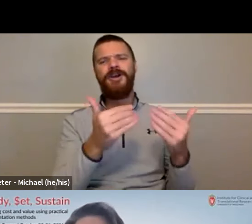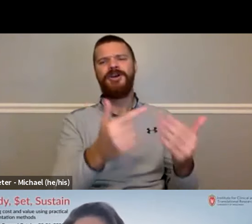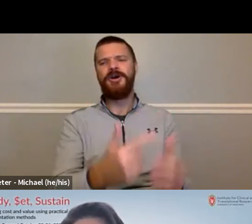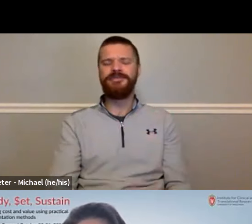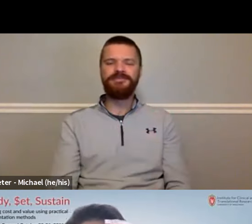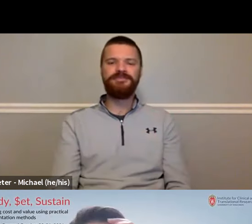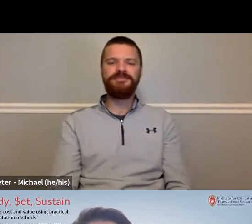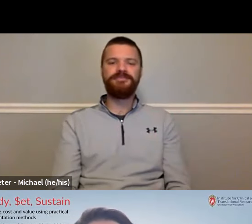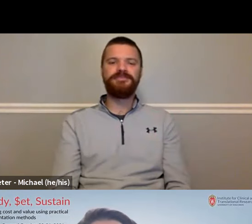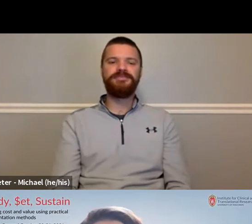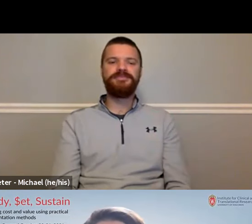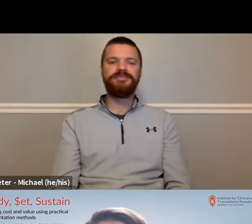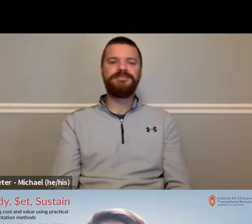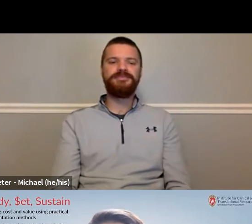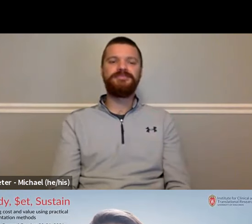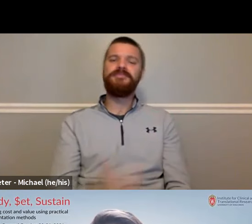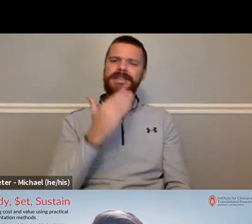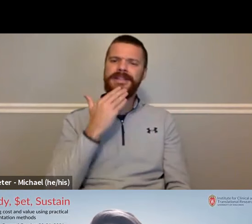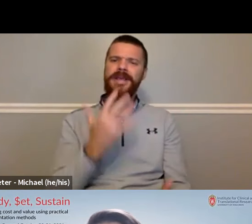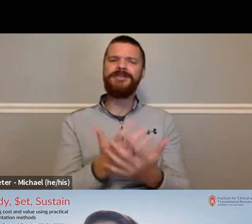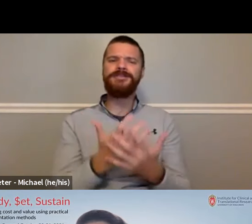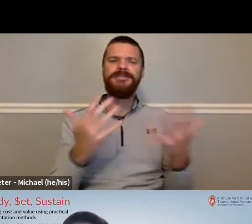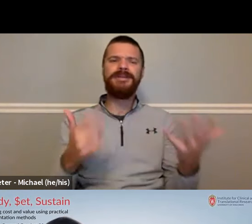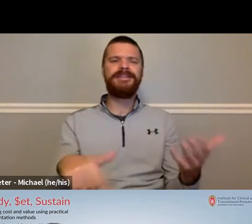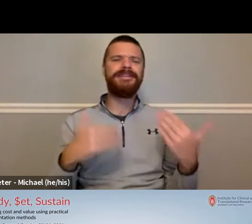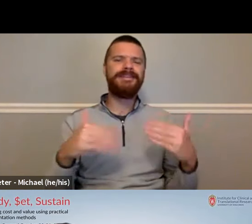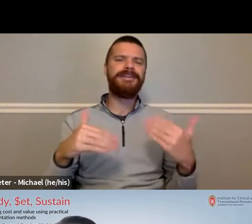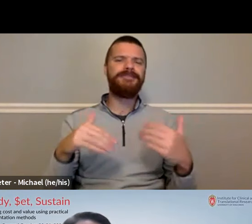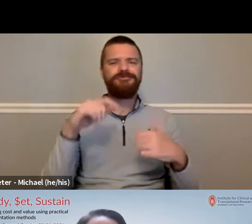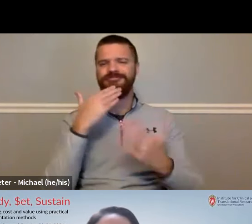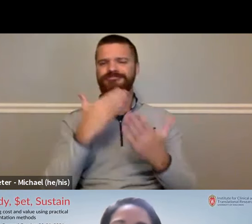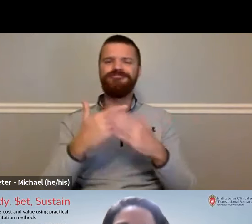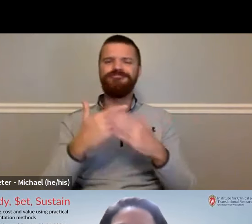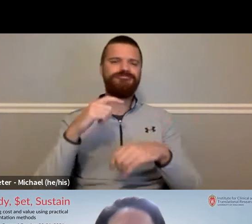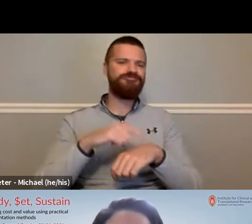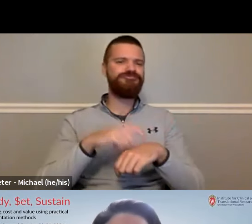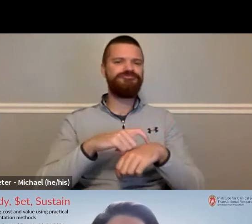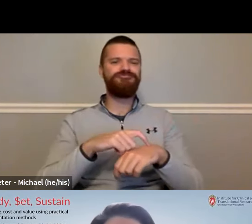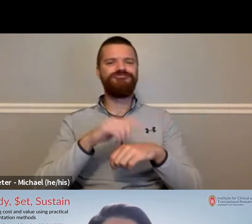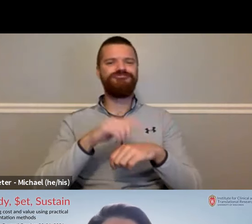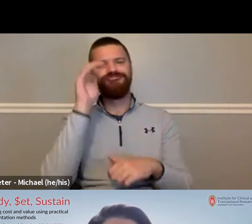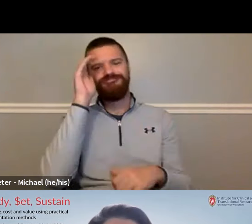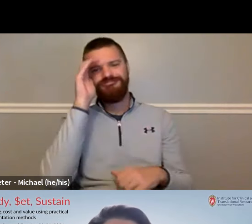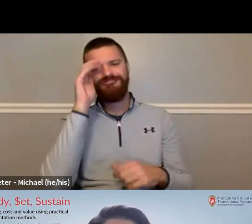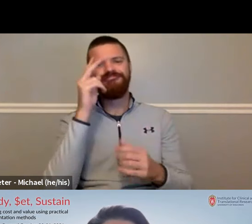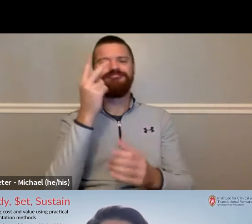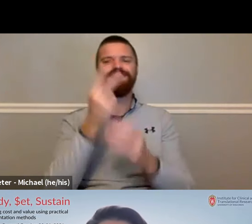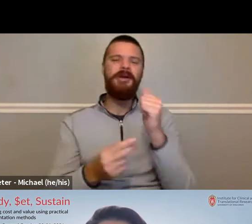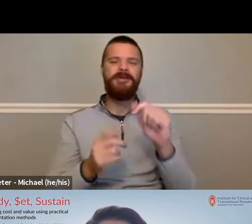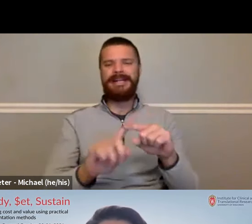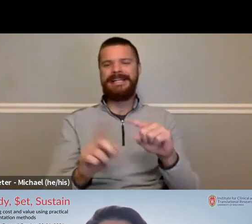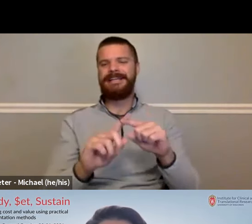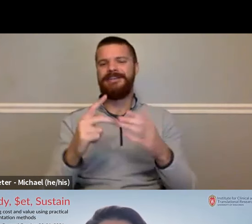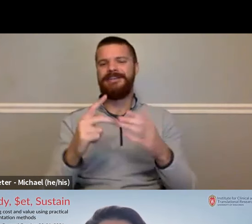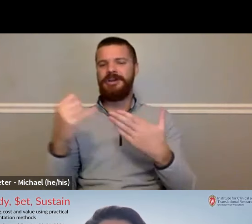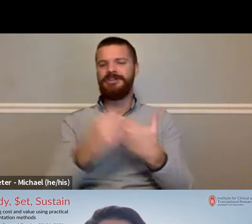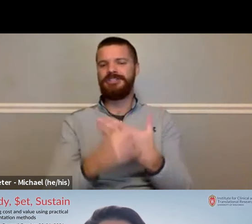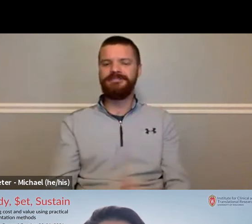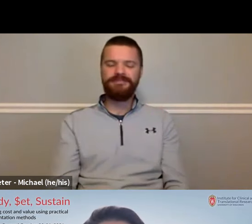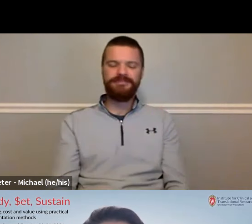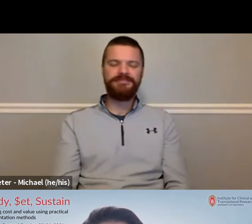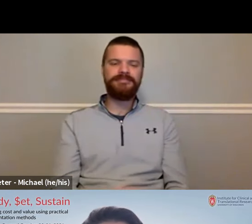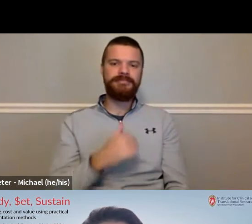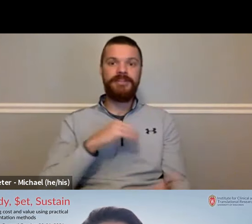Lisa Saldana (she/her/hers): Thanks so much you guys, this was such such great time to be able to to listen to both of these different projects, I learned a lot, even though i'd already.